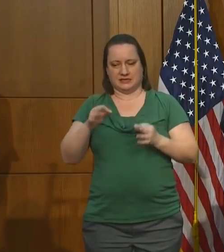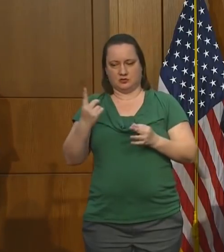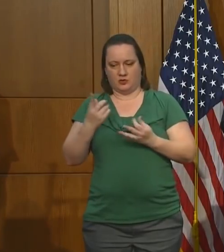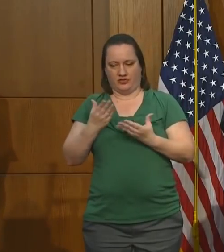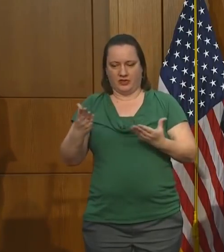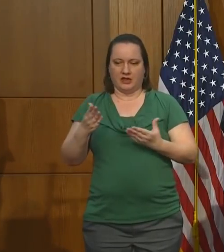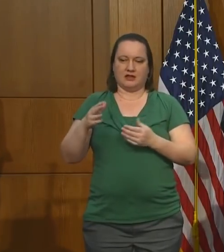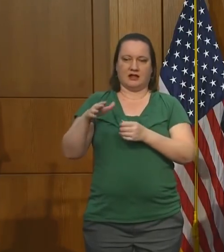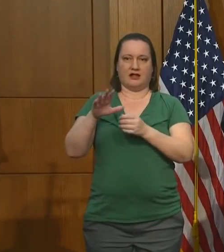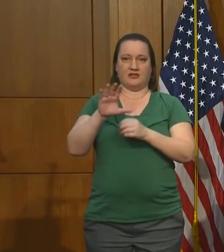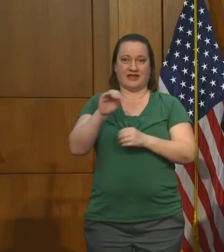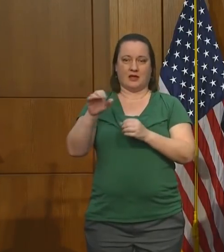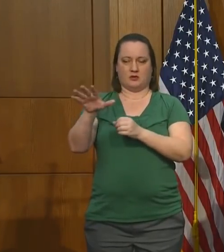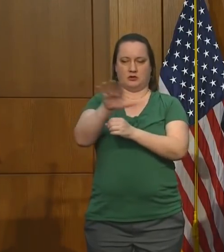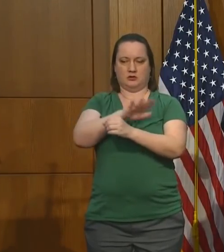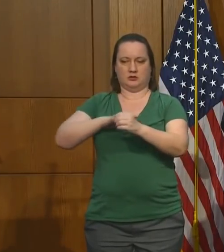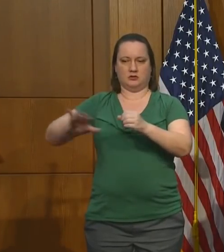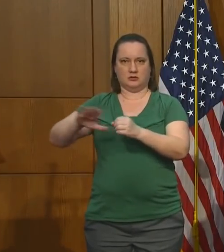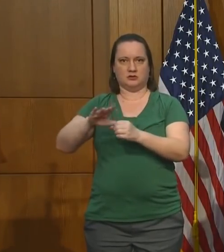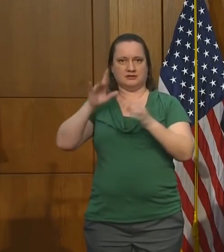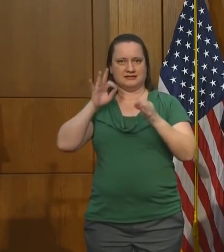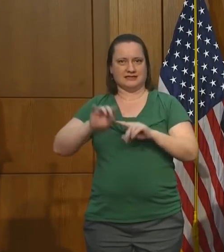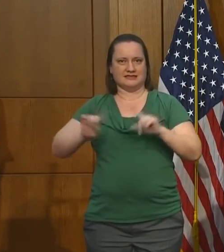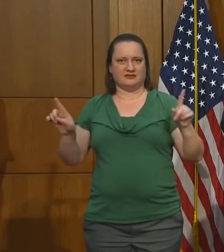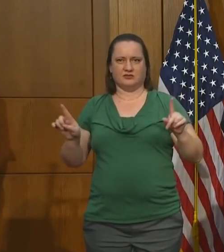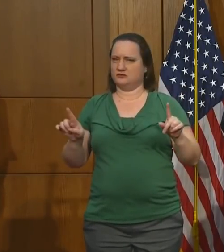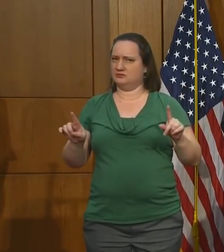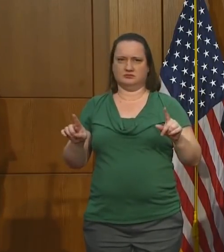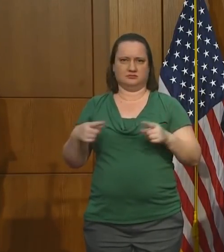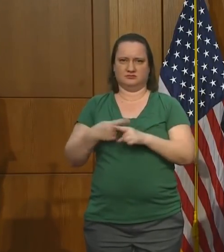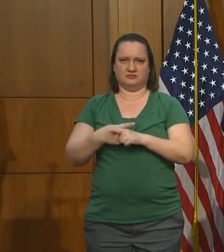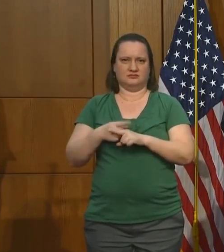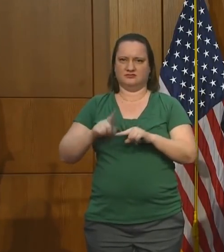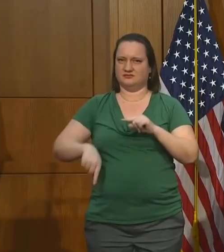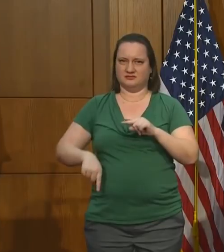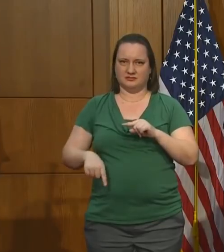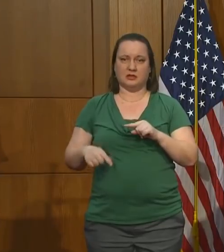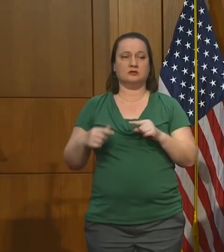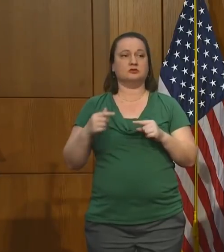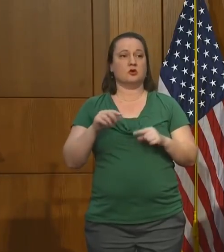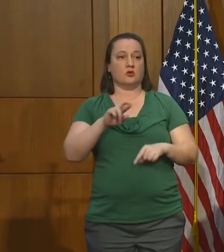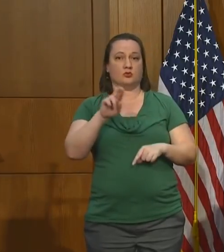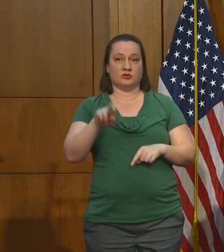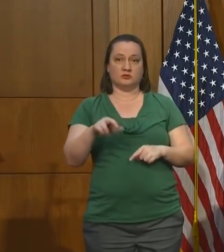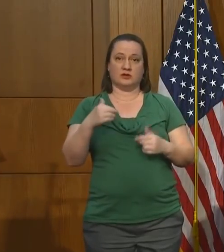THAT RIGHT IT'S- YOU DON'T WANT YOUR FAX THE TO DO ONE THING AND- THE COUNTY THAT SURROUNDS AT FAIRFAX TO DO ANOTHER THING